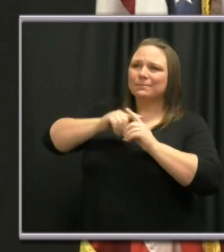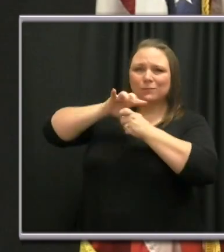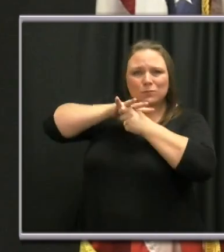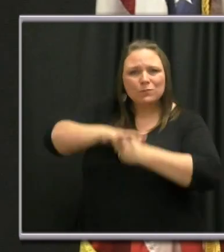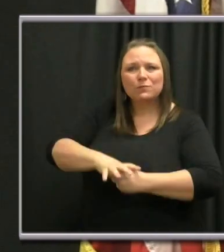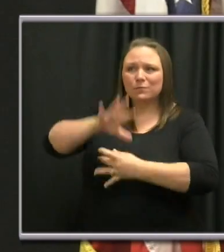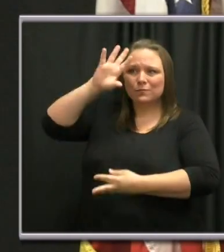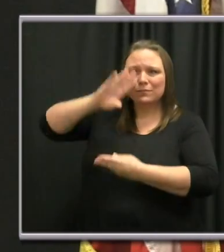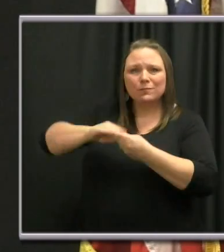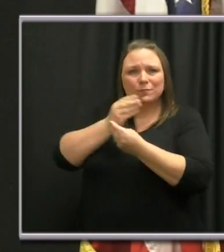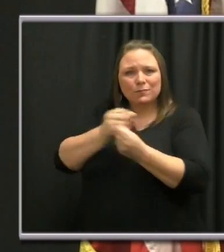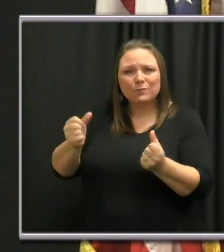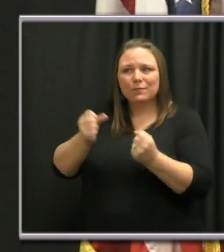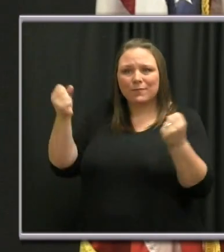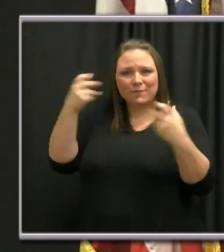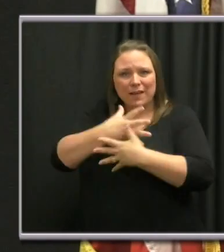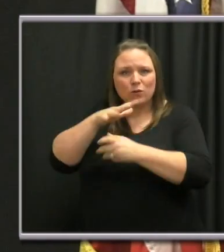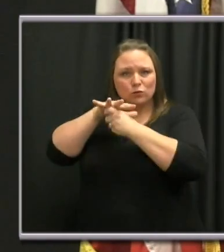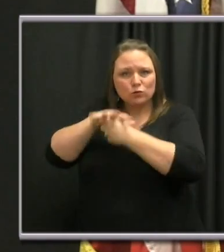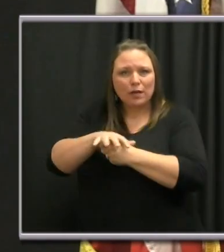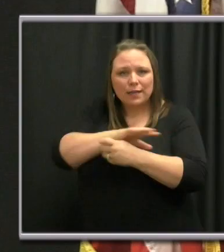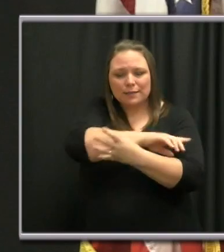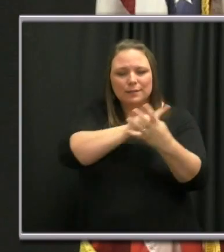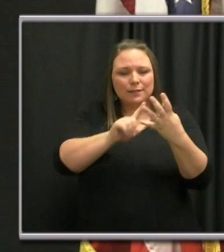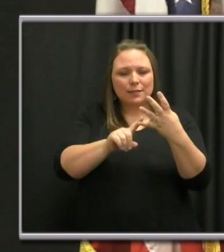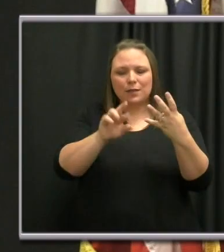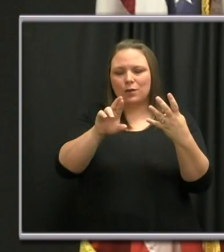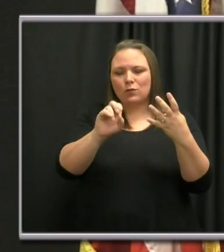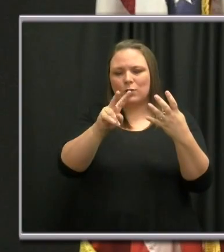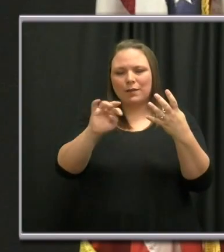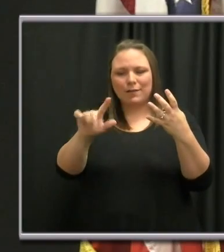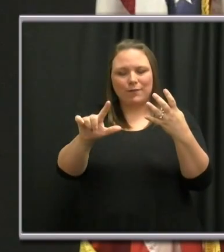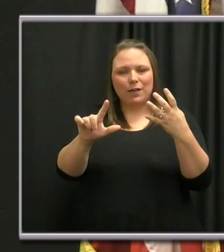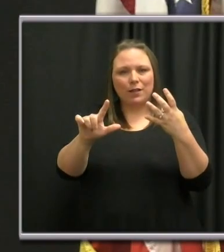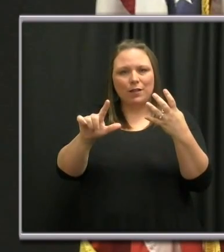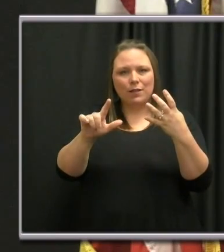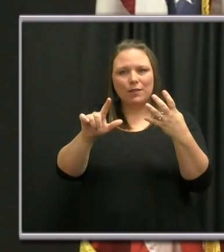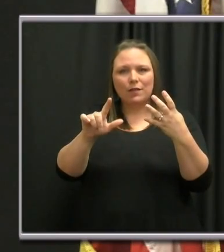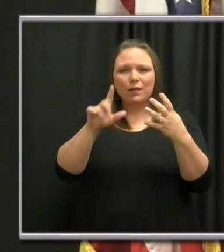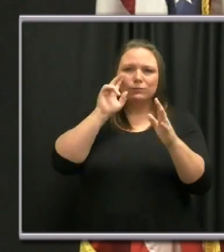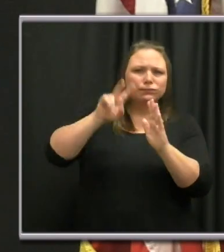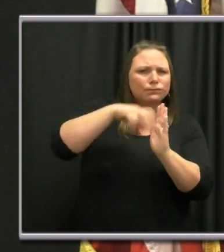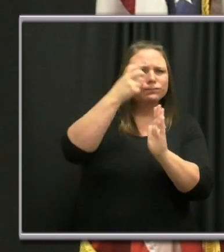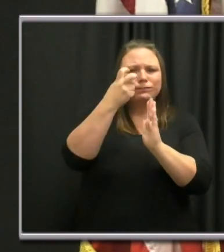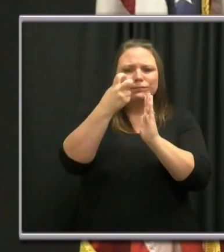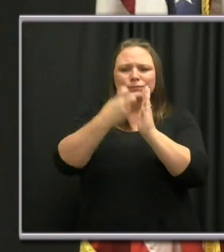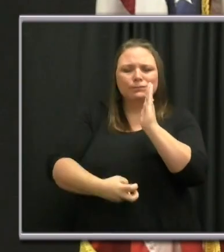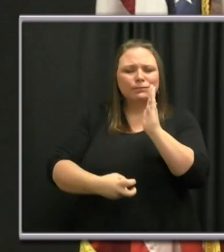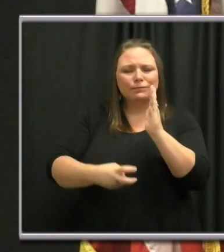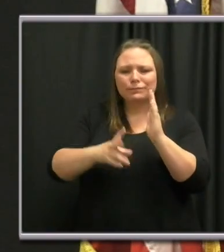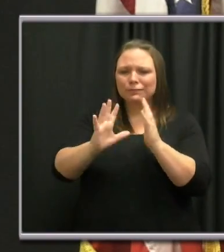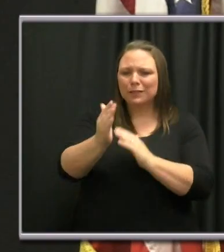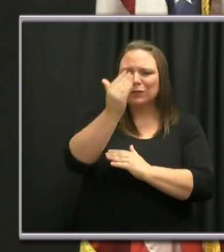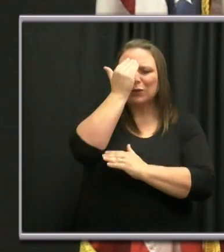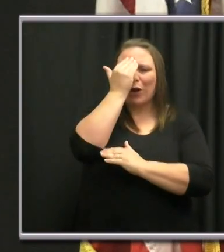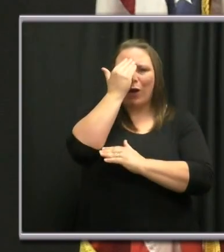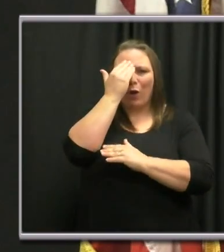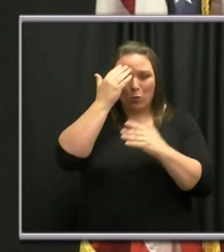RESPITE FROM FEAR AND STRESS.